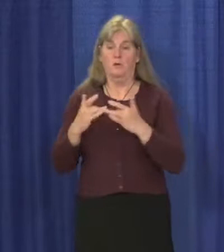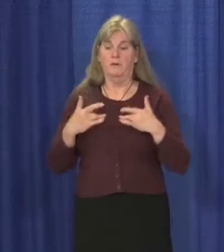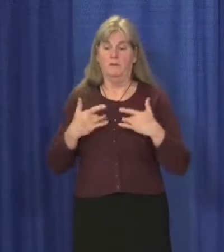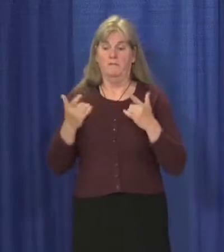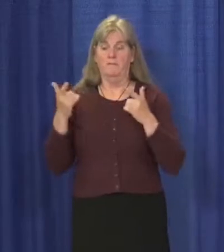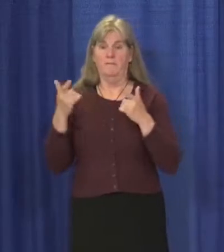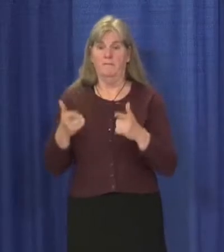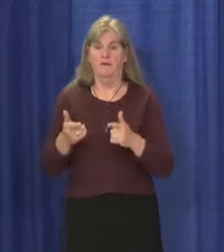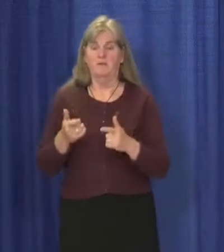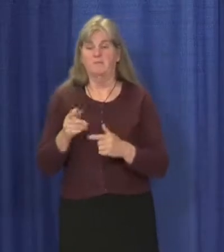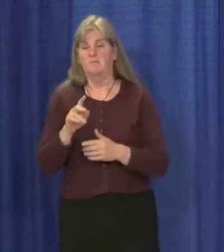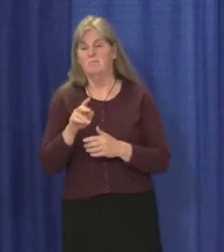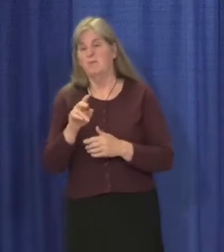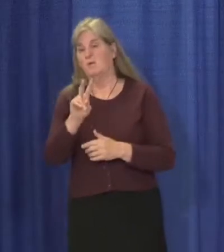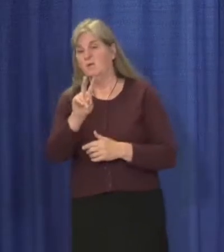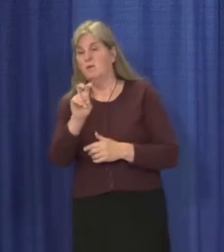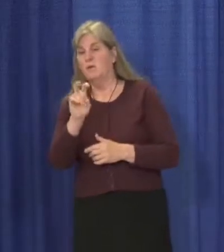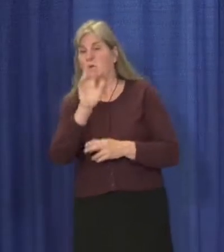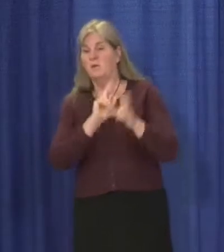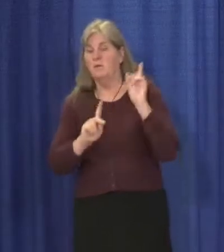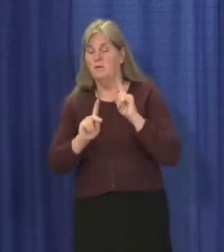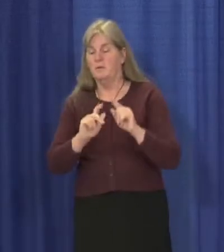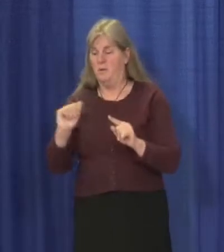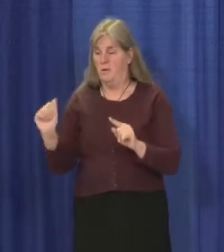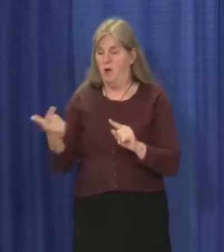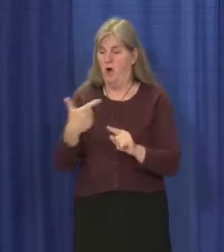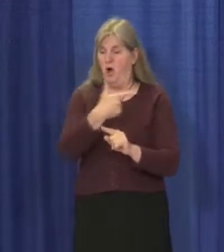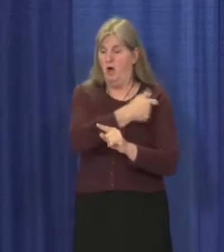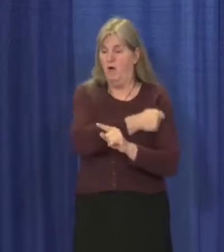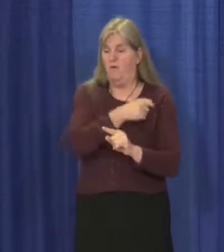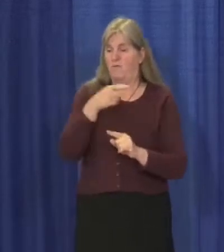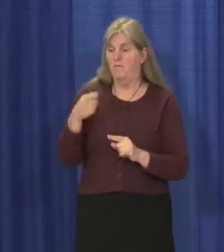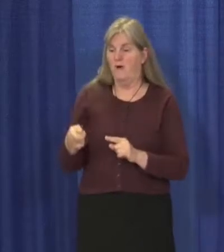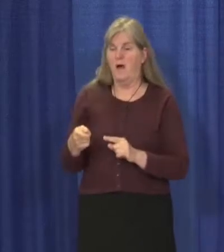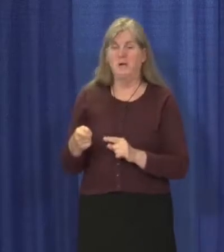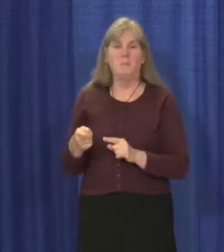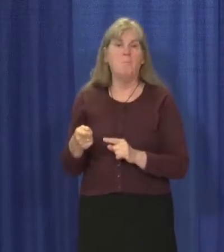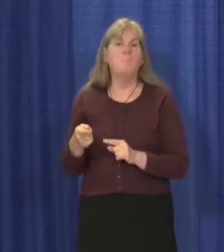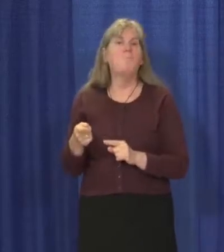of say 200 people and all of them are fully vaccinated and be